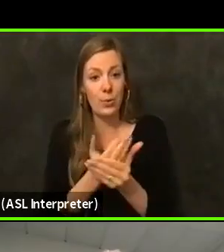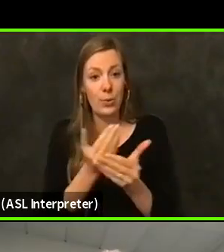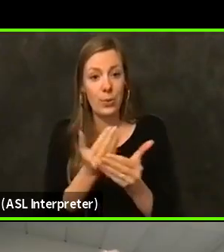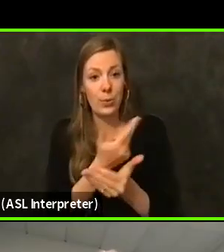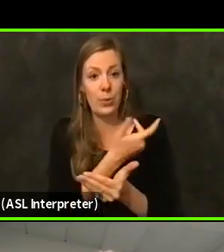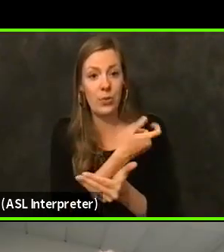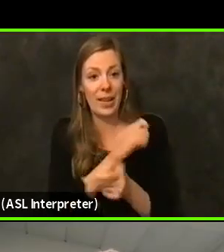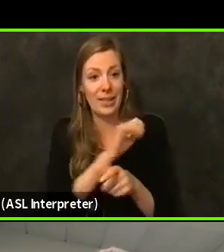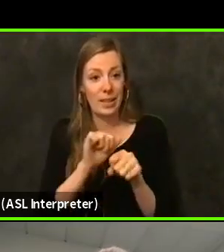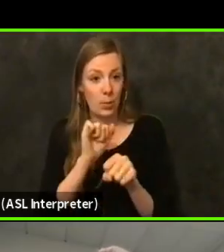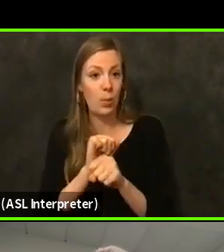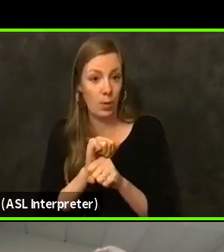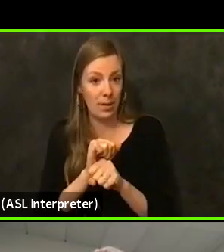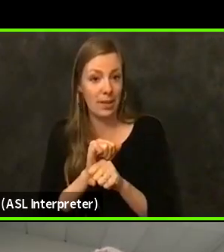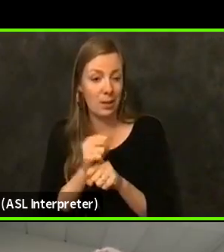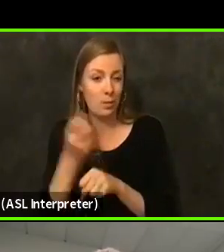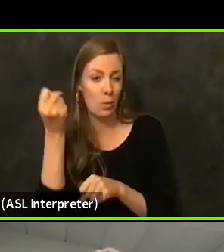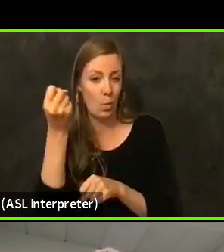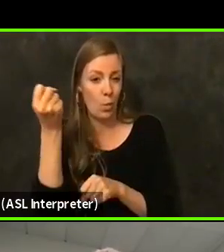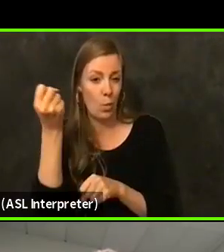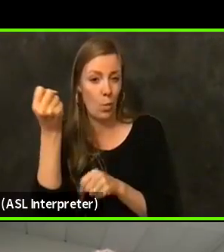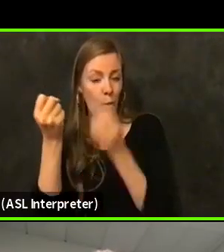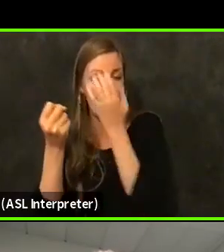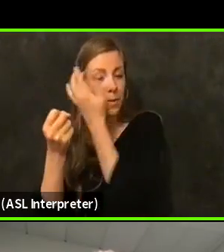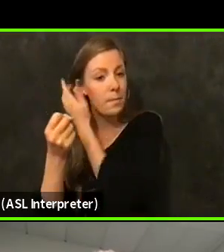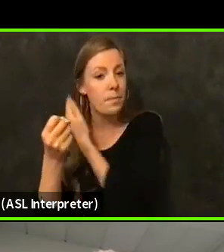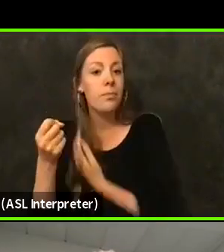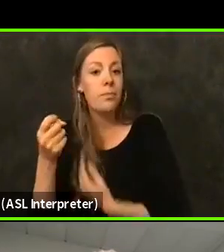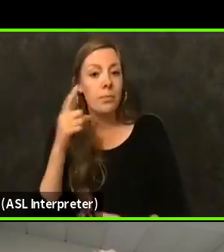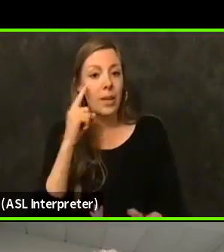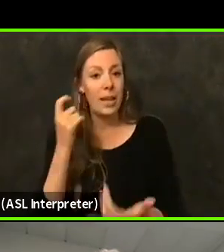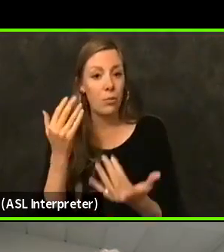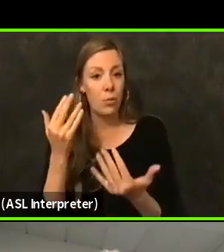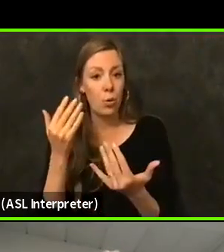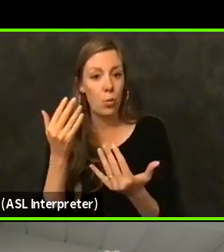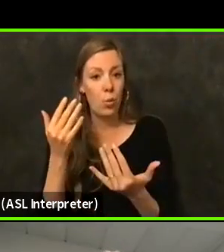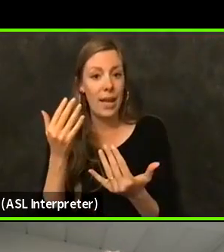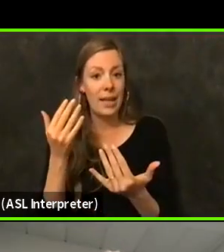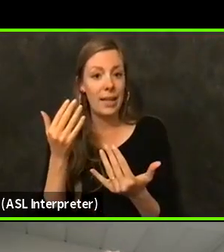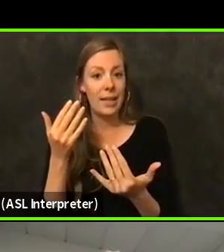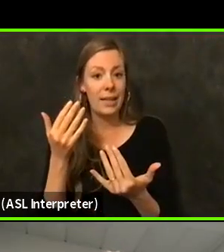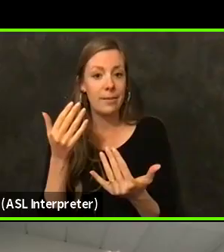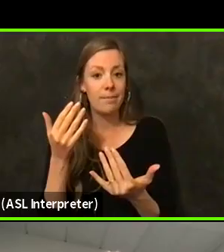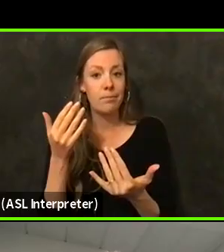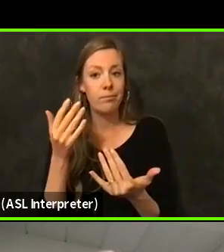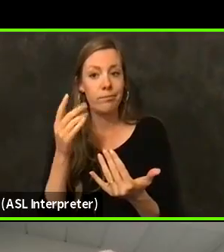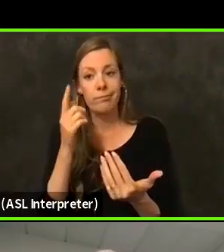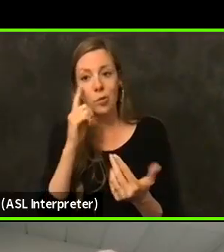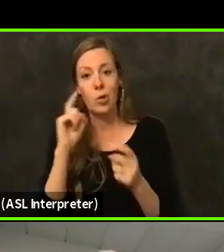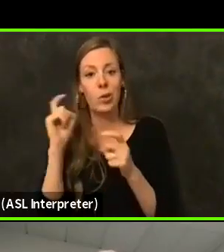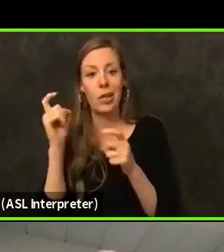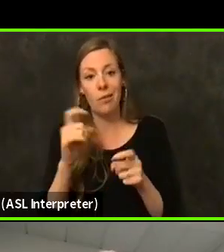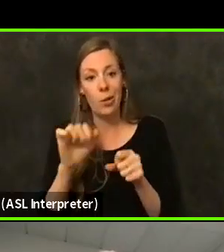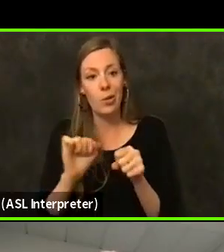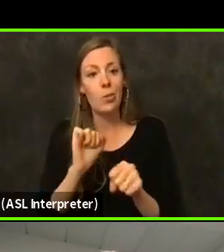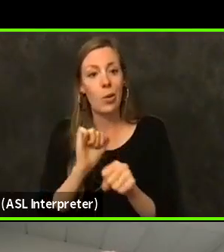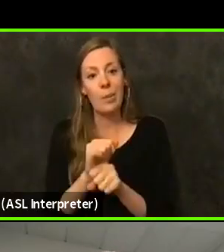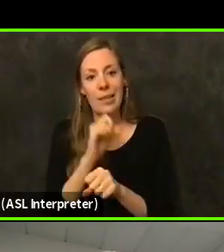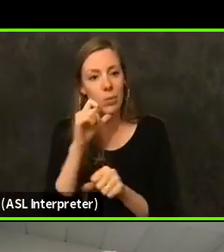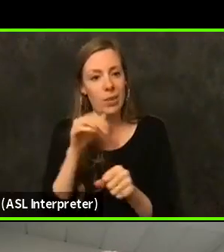appointments, awaiting the ability to fulfill those appointments with vaccine